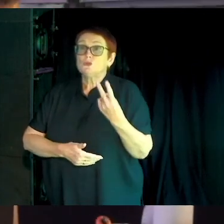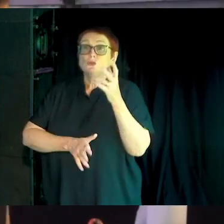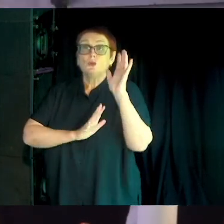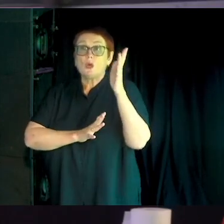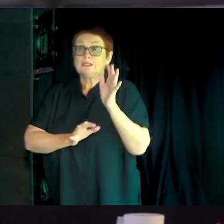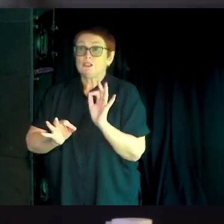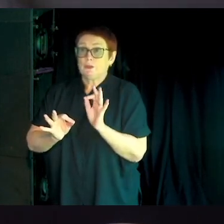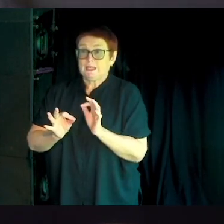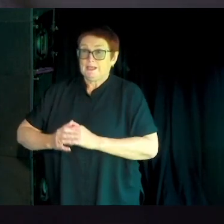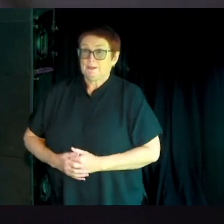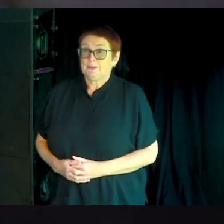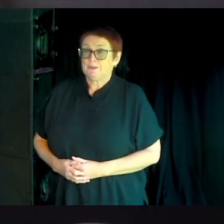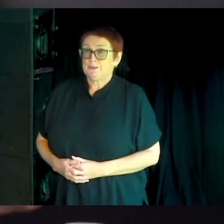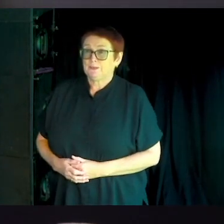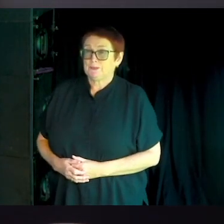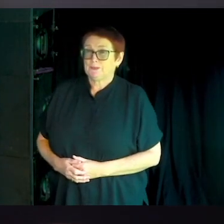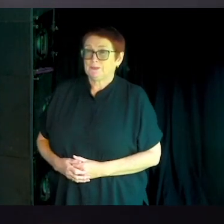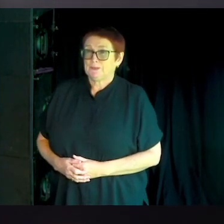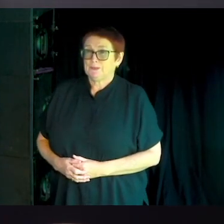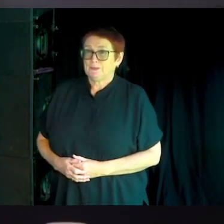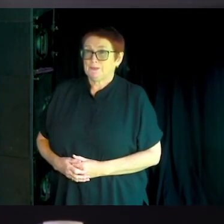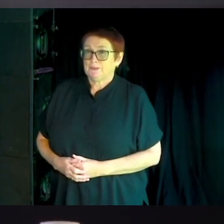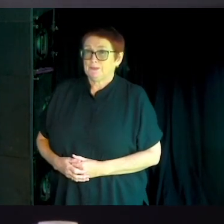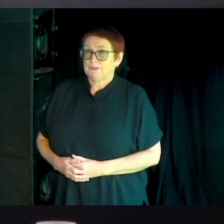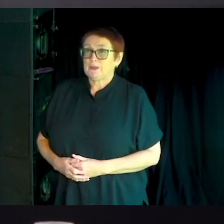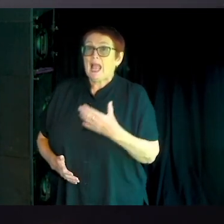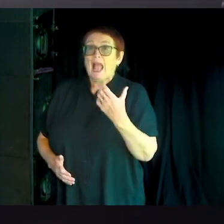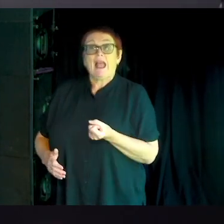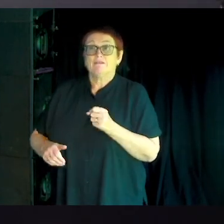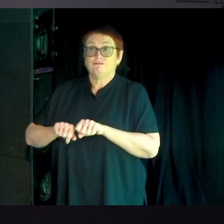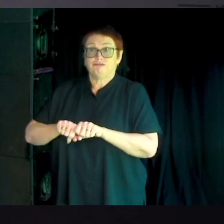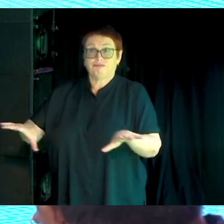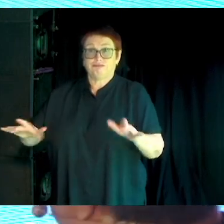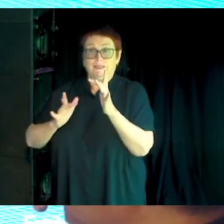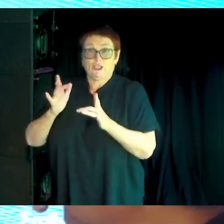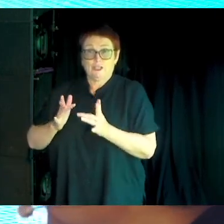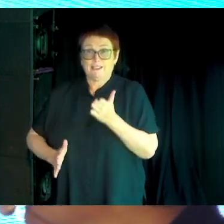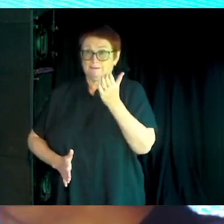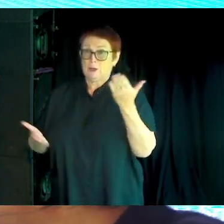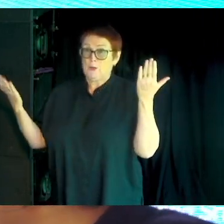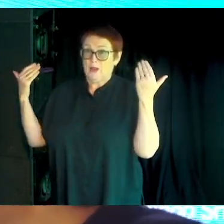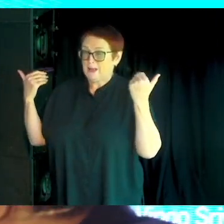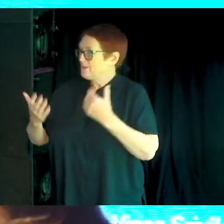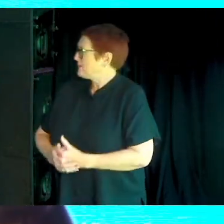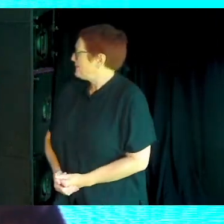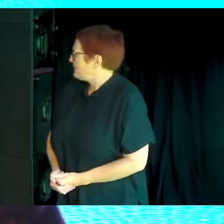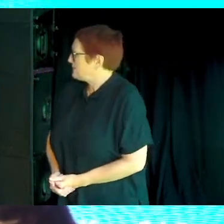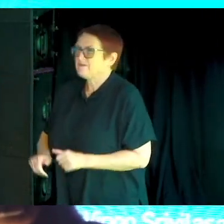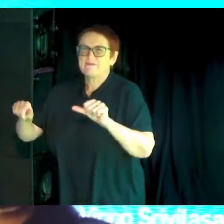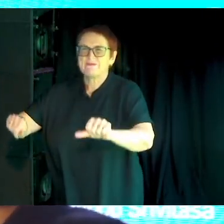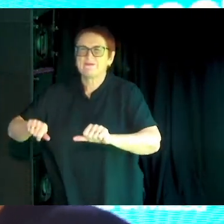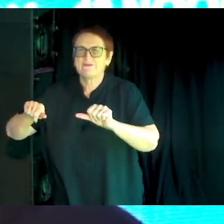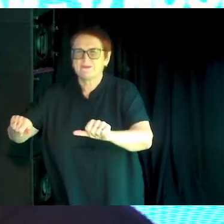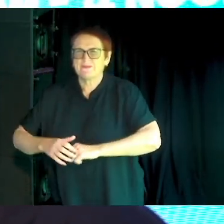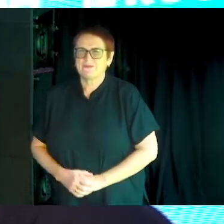and also this livestream over here and welcome to that all right so yes let's